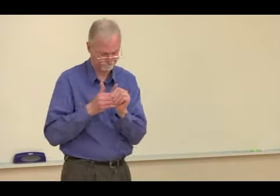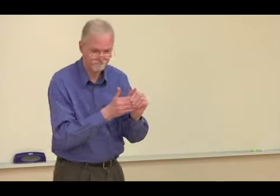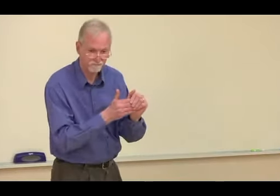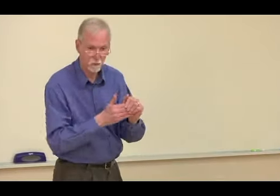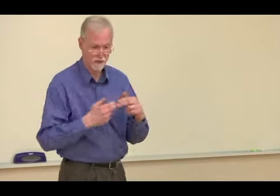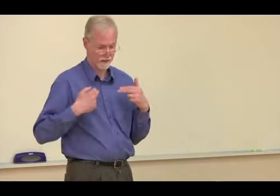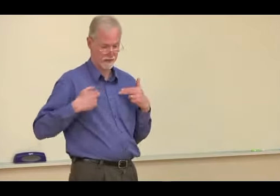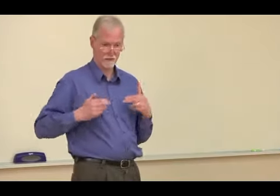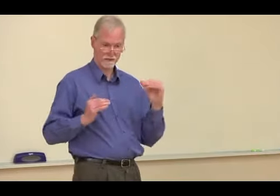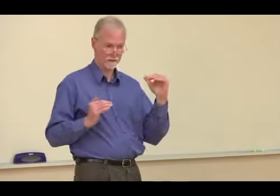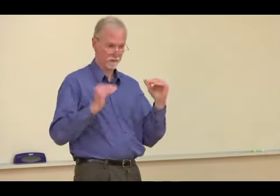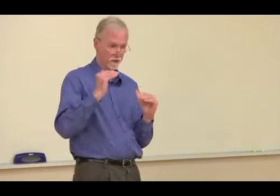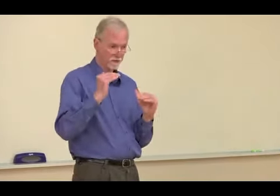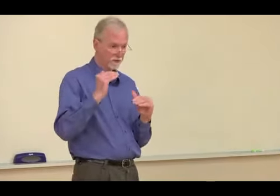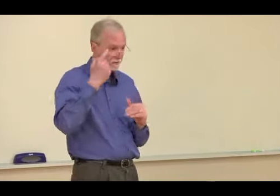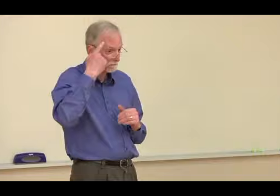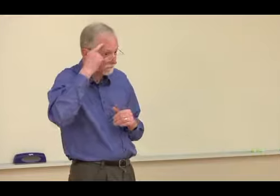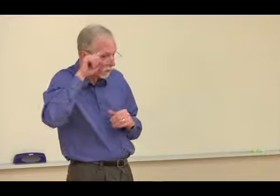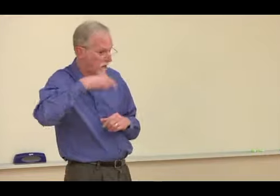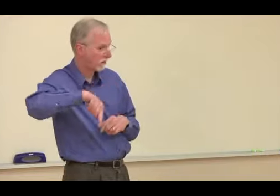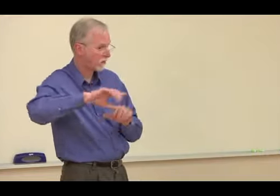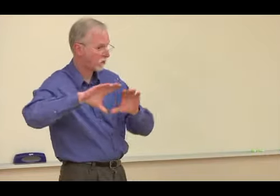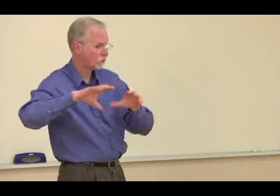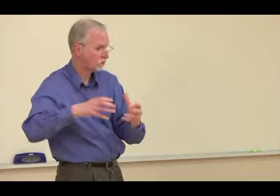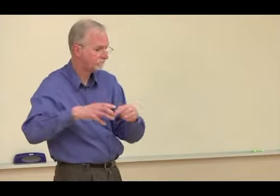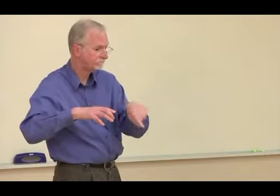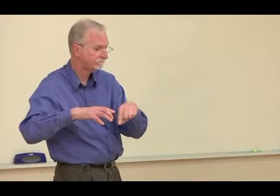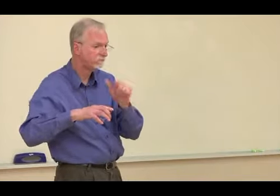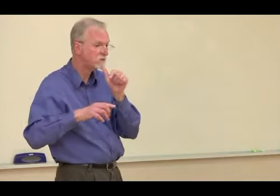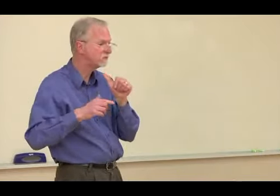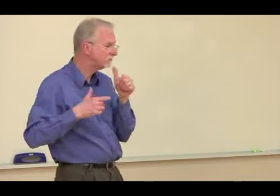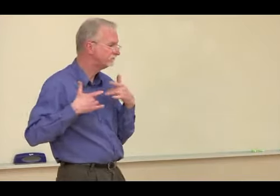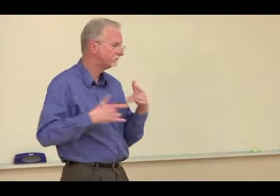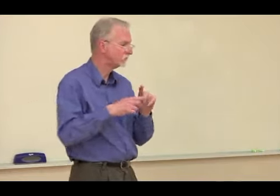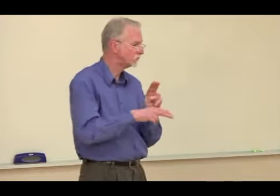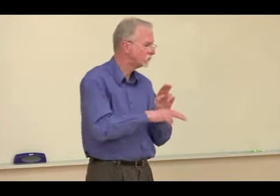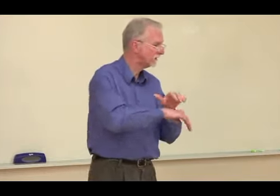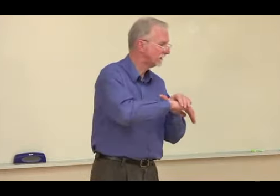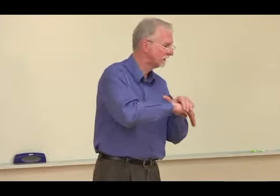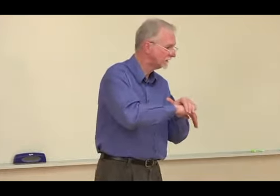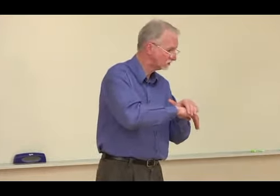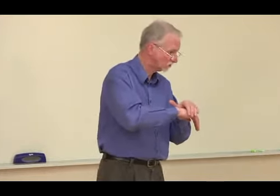for many groups who don't tend to use English.